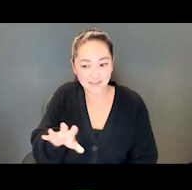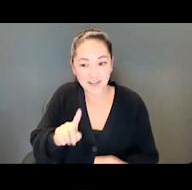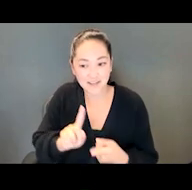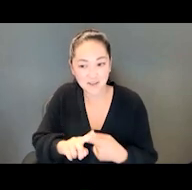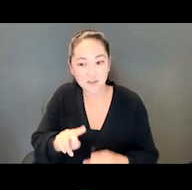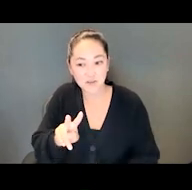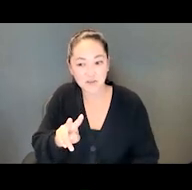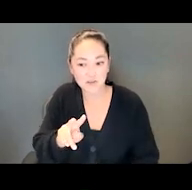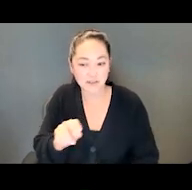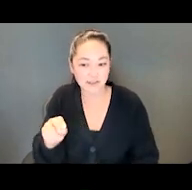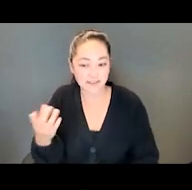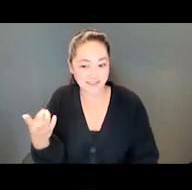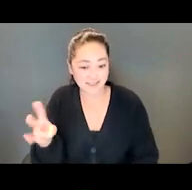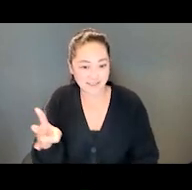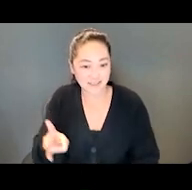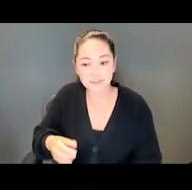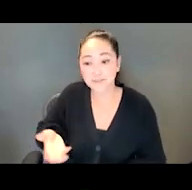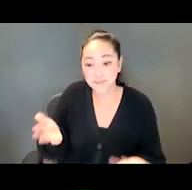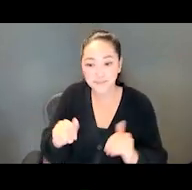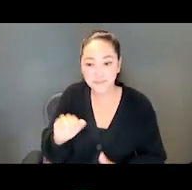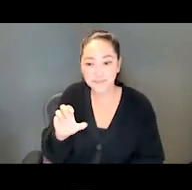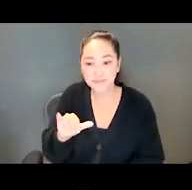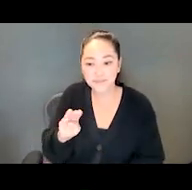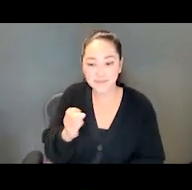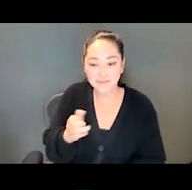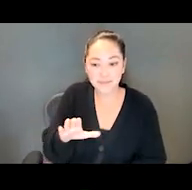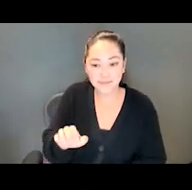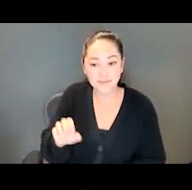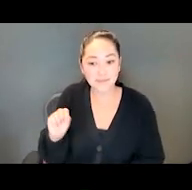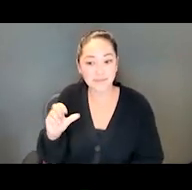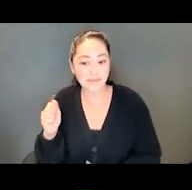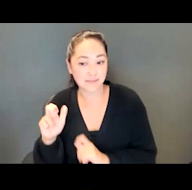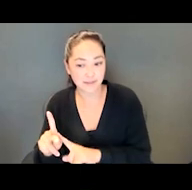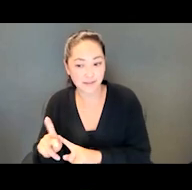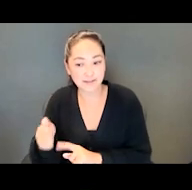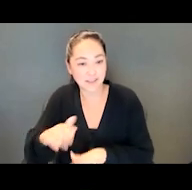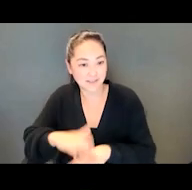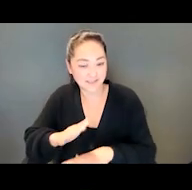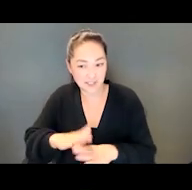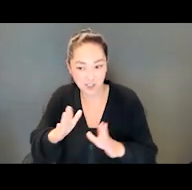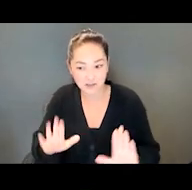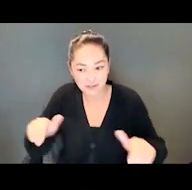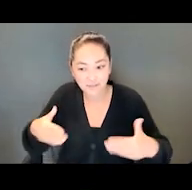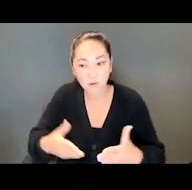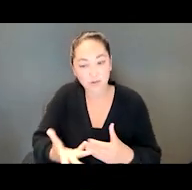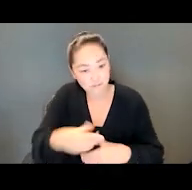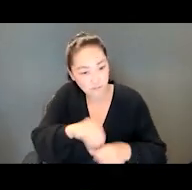social transformation. Sabel began her career as an interpreter at Point Peele National Park. And continued.